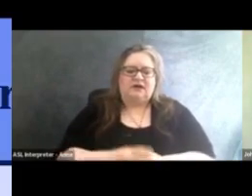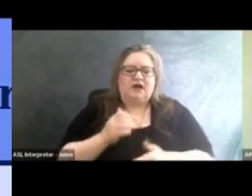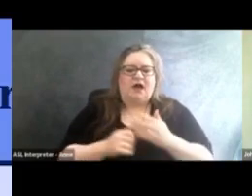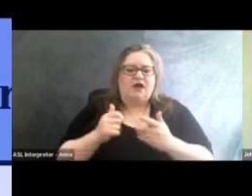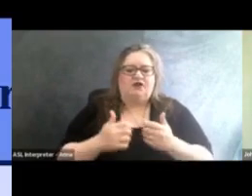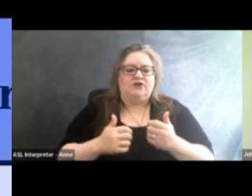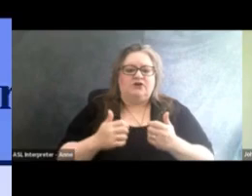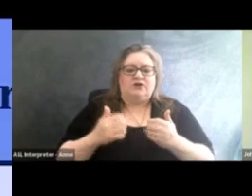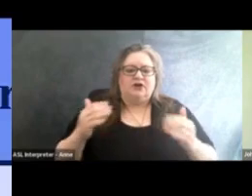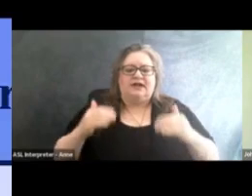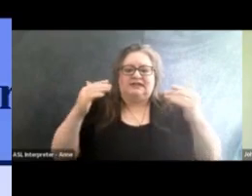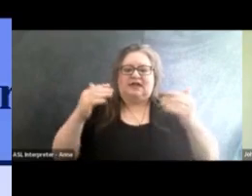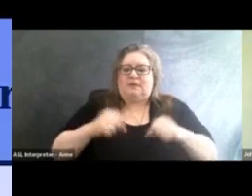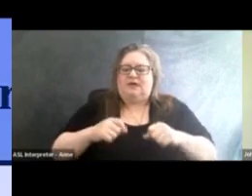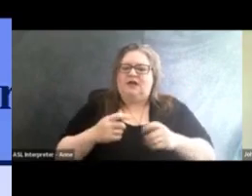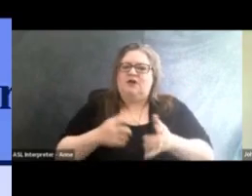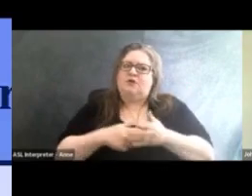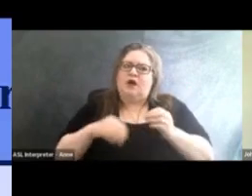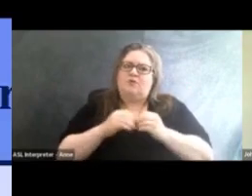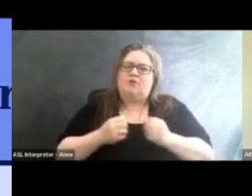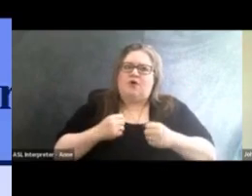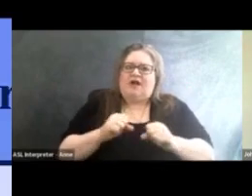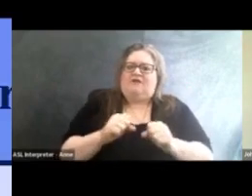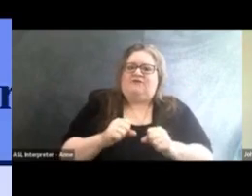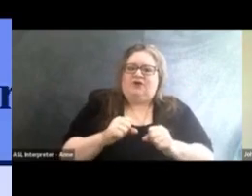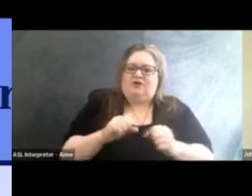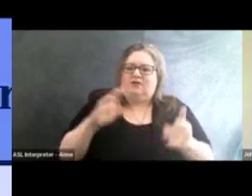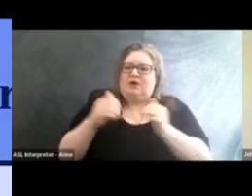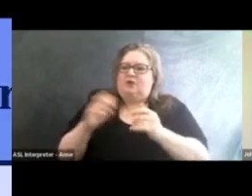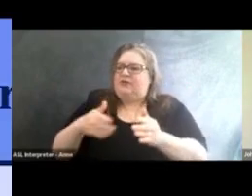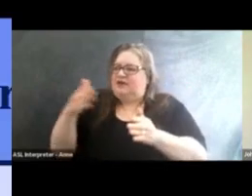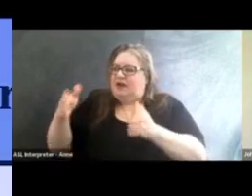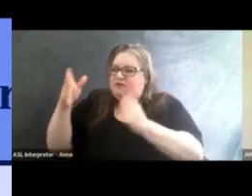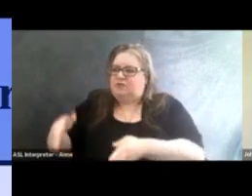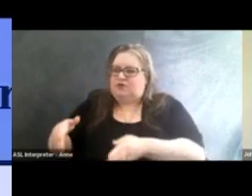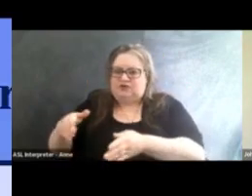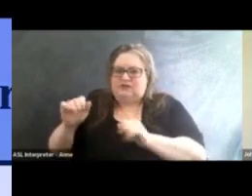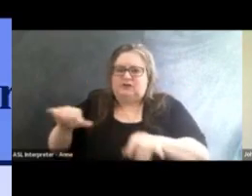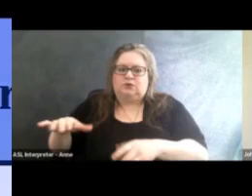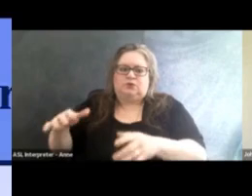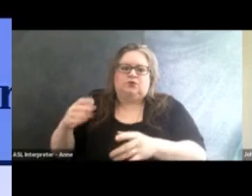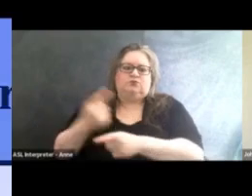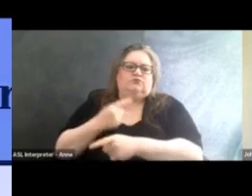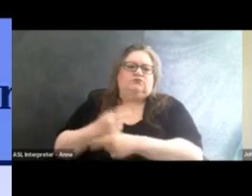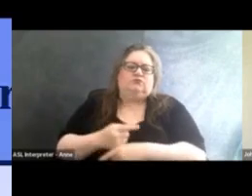requires more effort to do something that the next person you know do the same thing the next person is doing. You may have more difficulty with